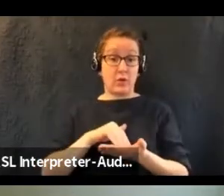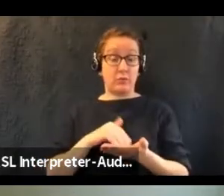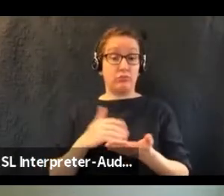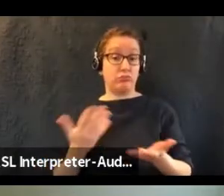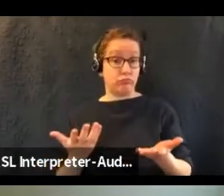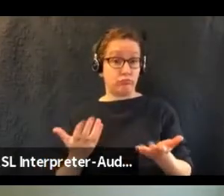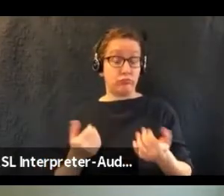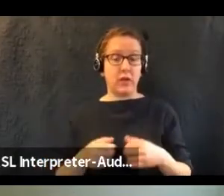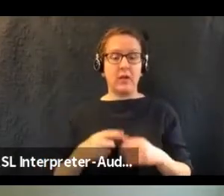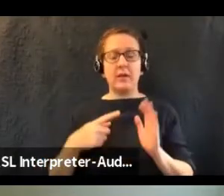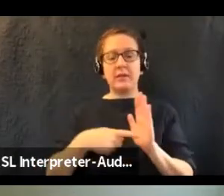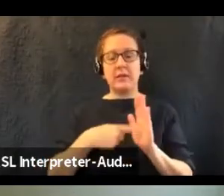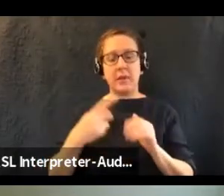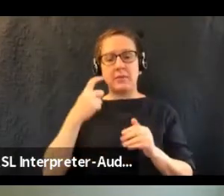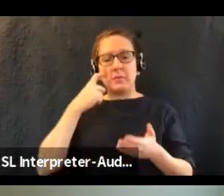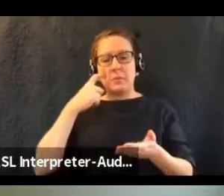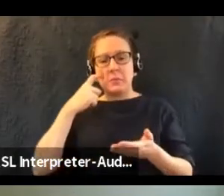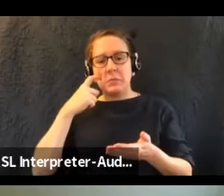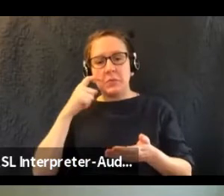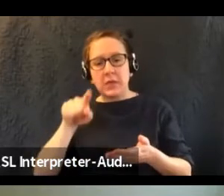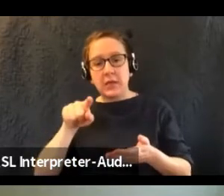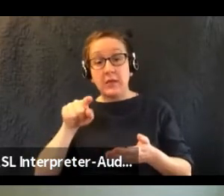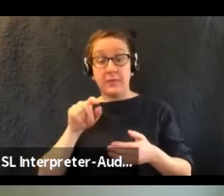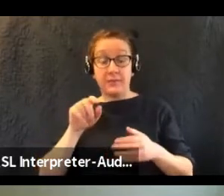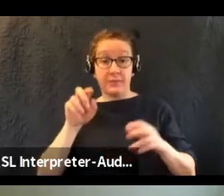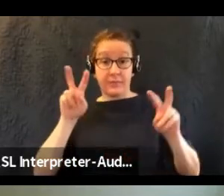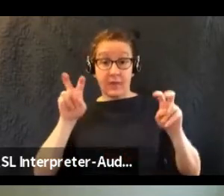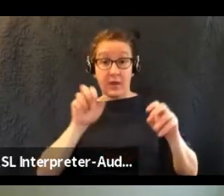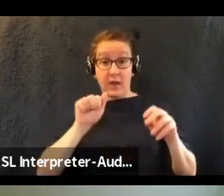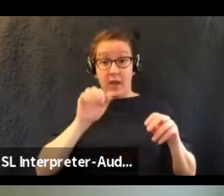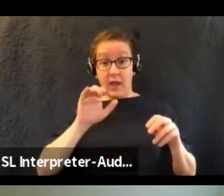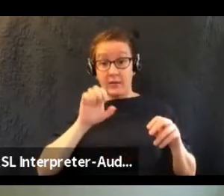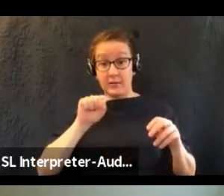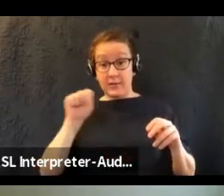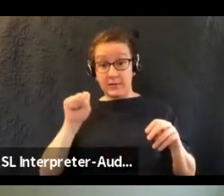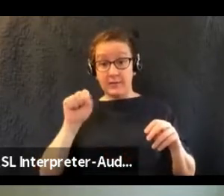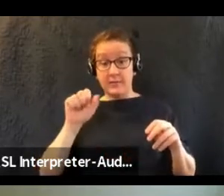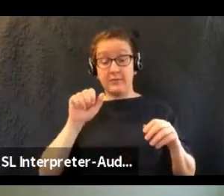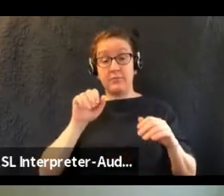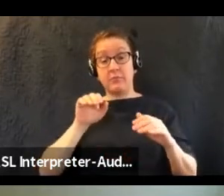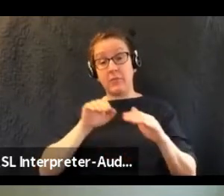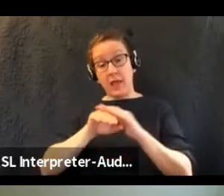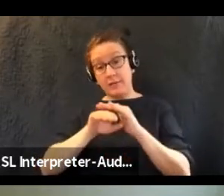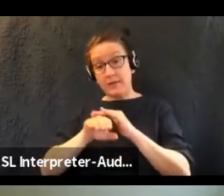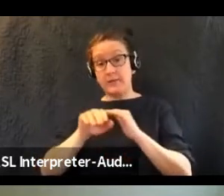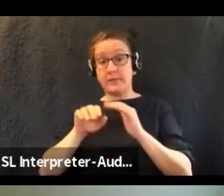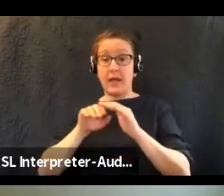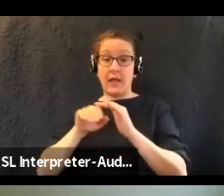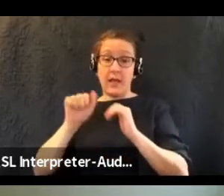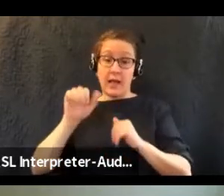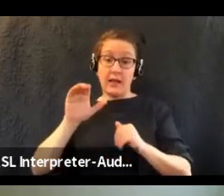Sometimes you'll see the name "access" or "accessibility" in campus access offices,